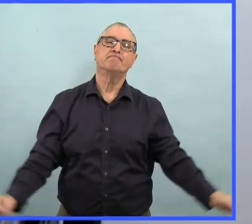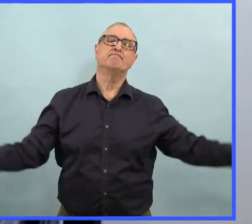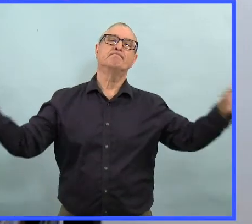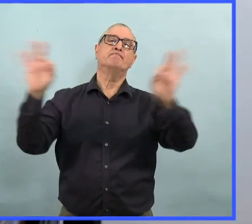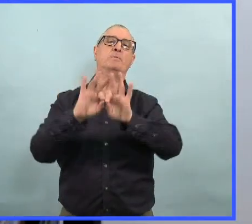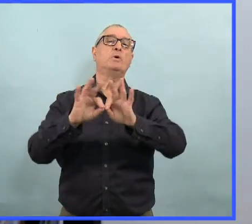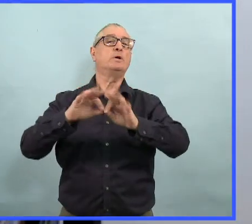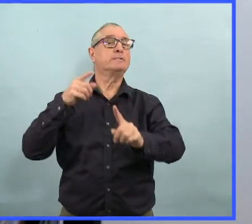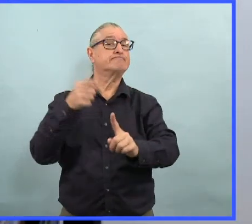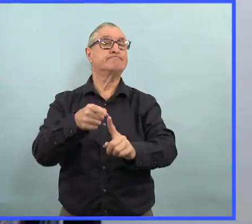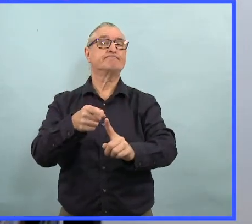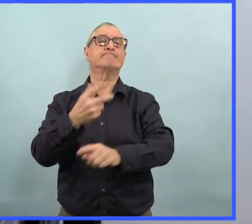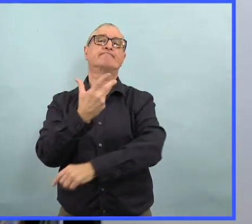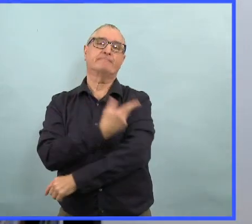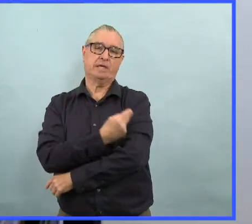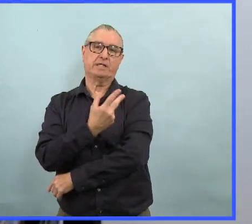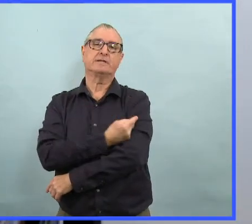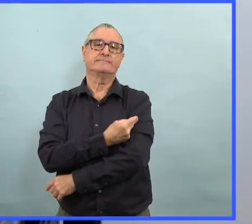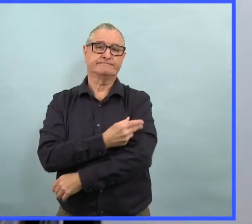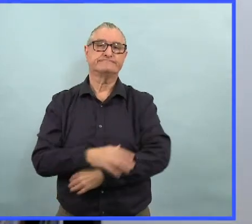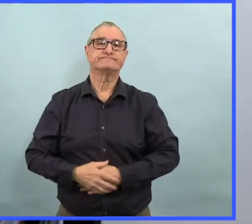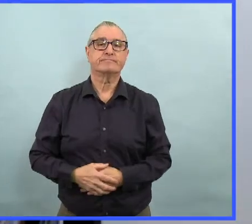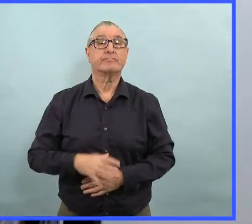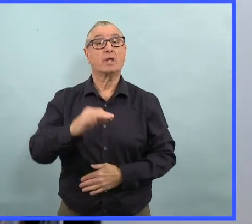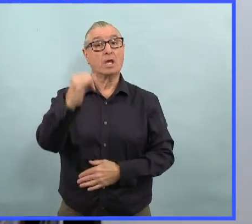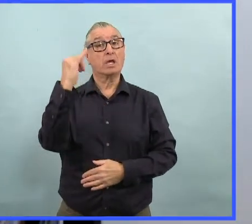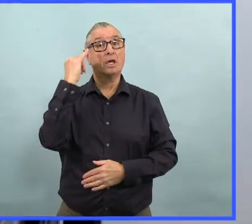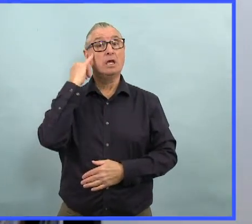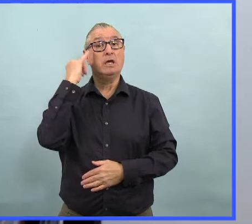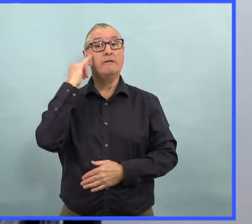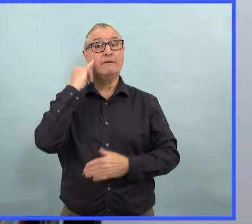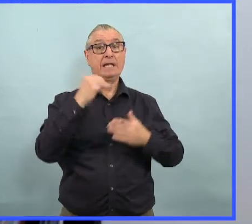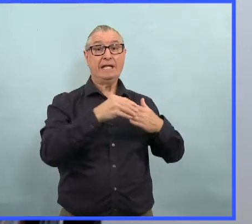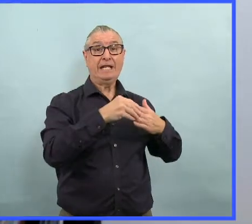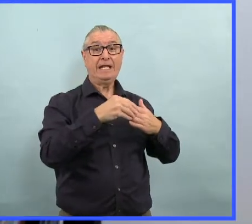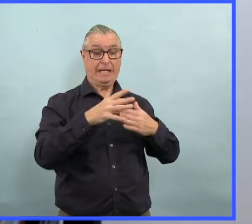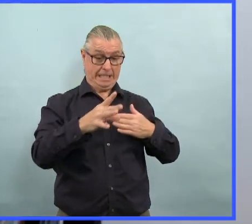the chances are significantly better for most people that it will be mild and not long lasting